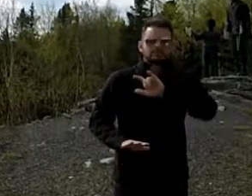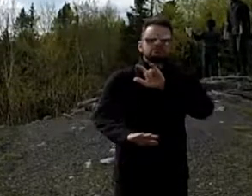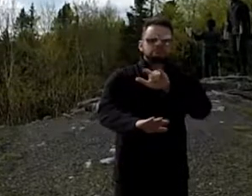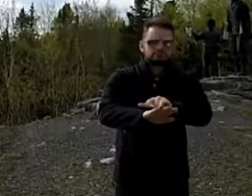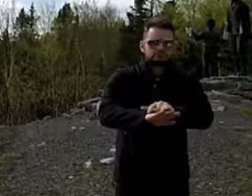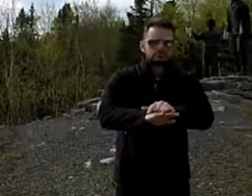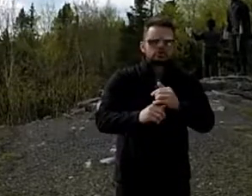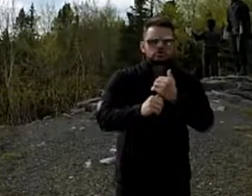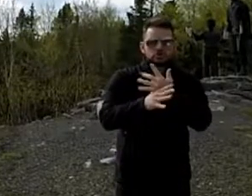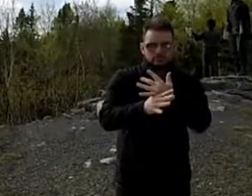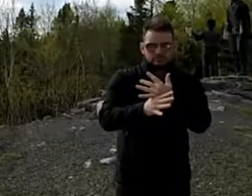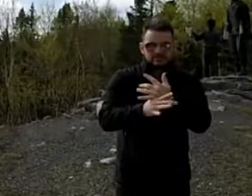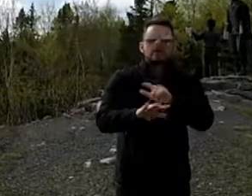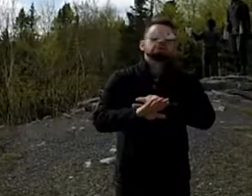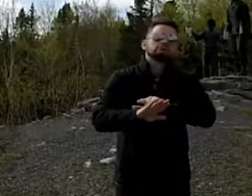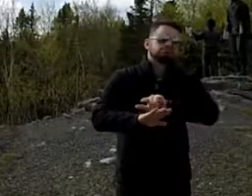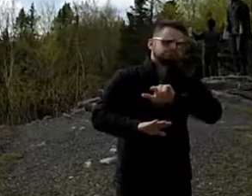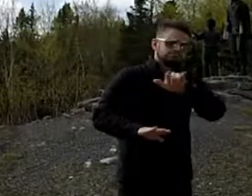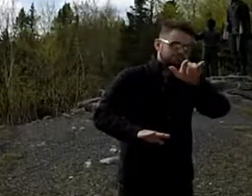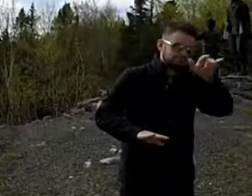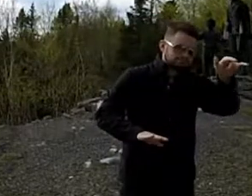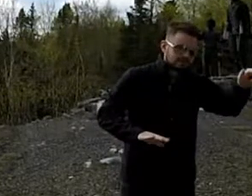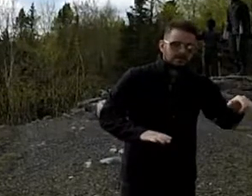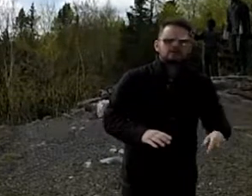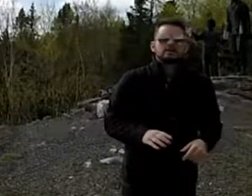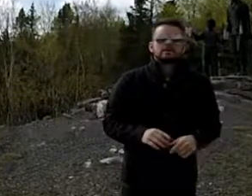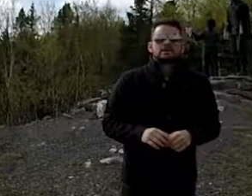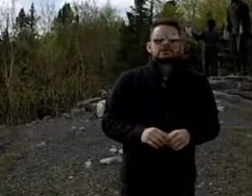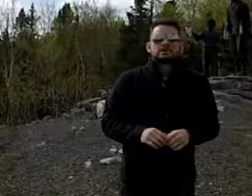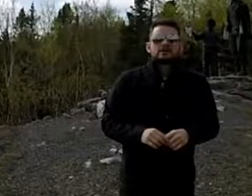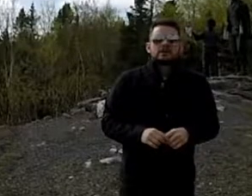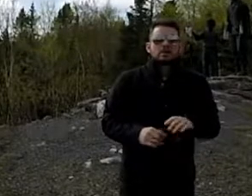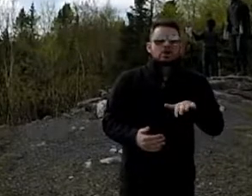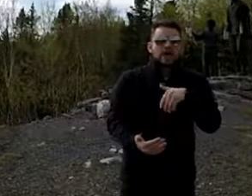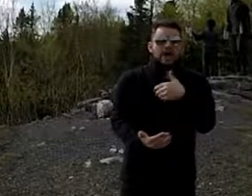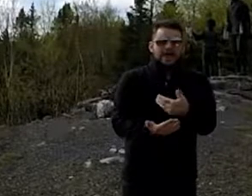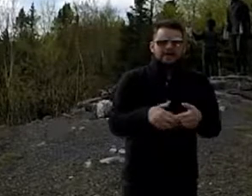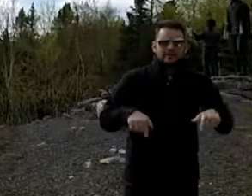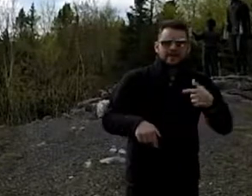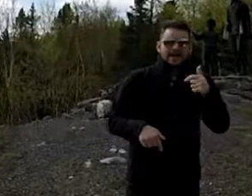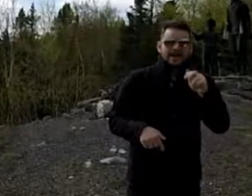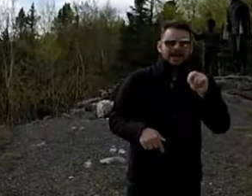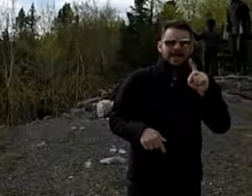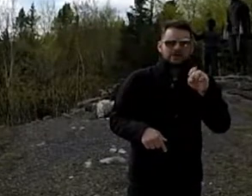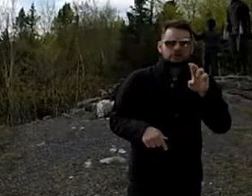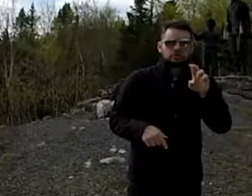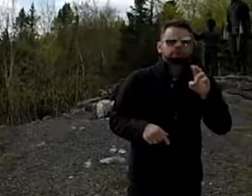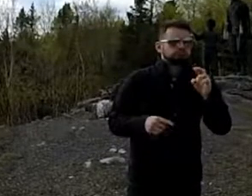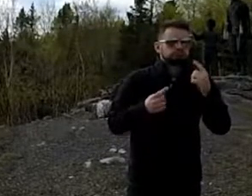then the plane has landed in Germany, and finally they have arrived safely in Gander, Newfoundland.